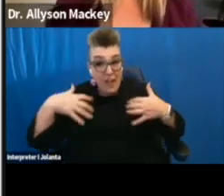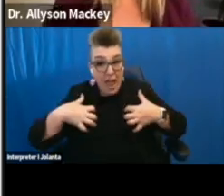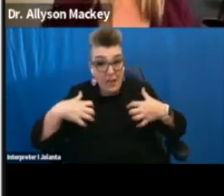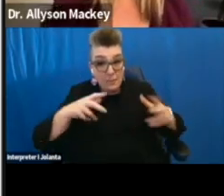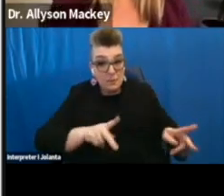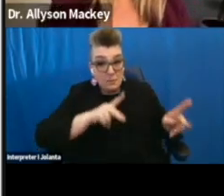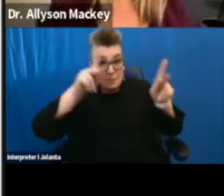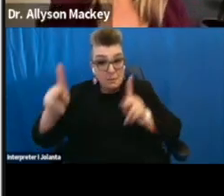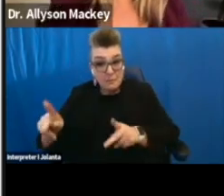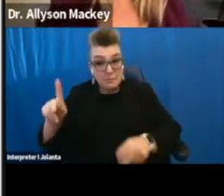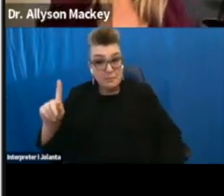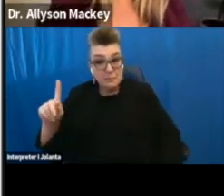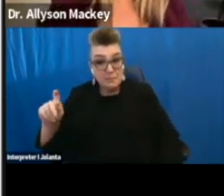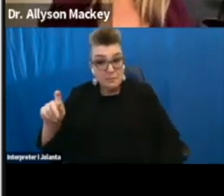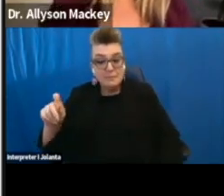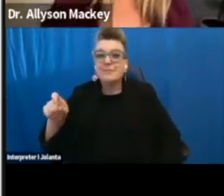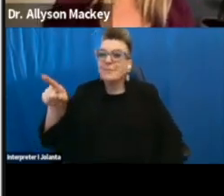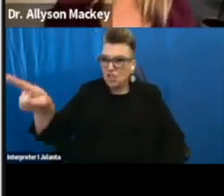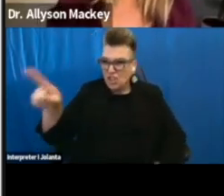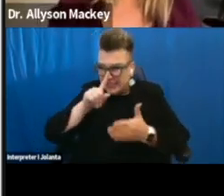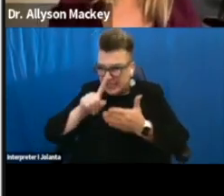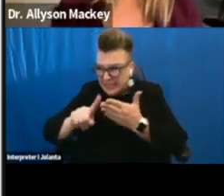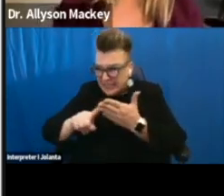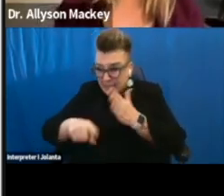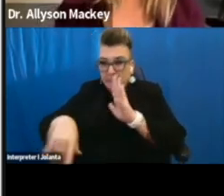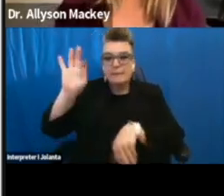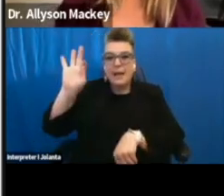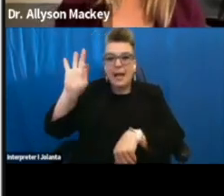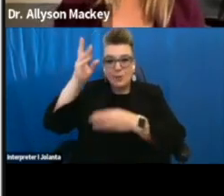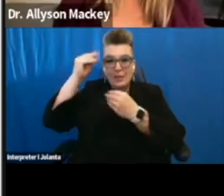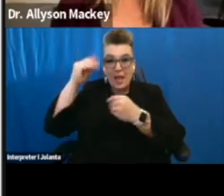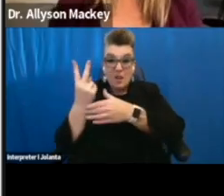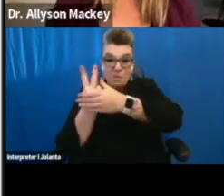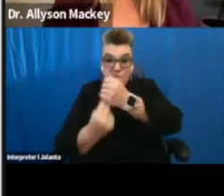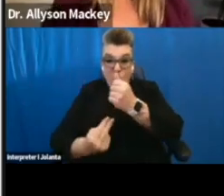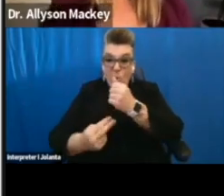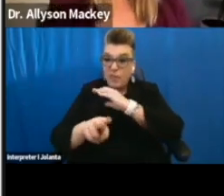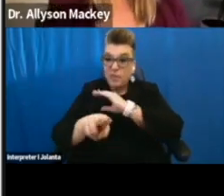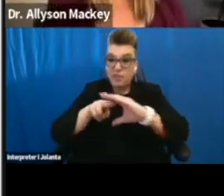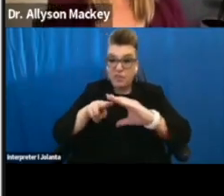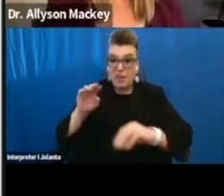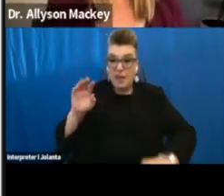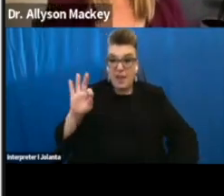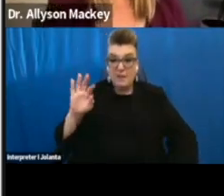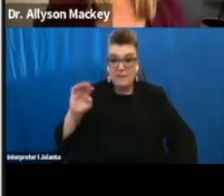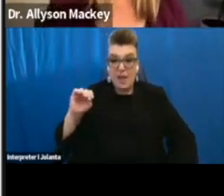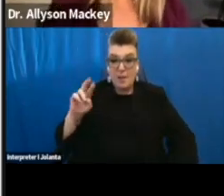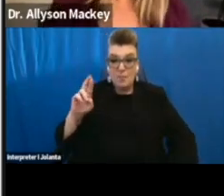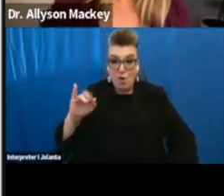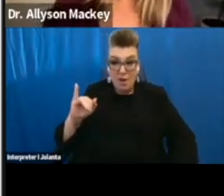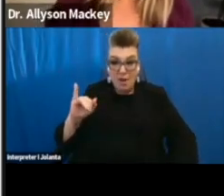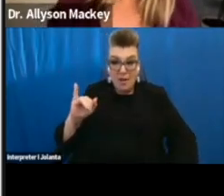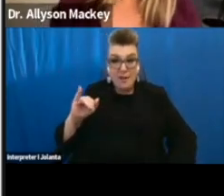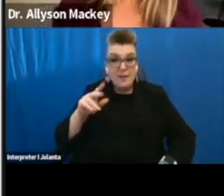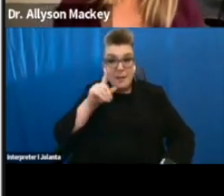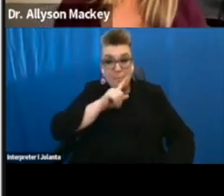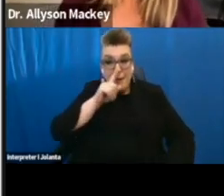she was able to find data on both fMRI um from mice and rats and also